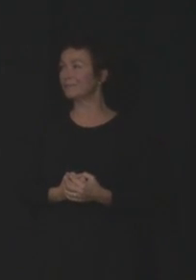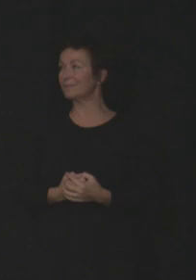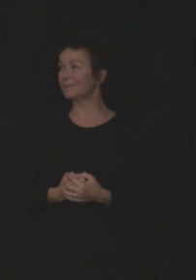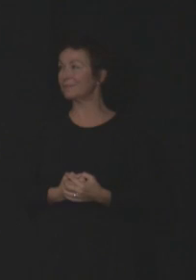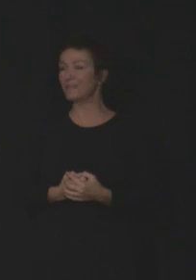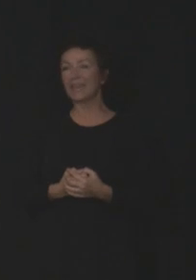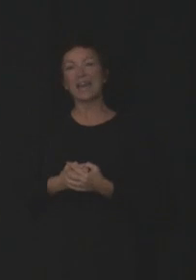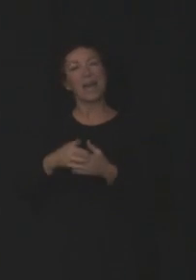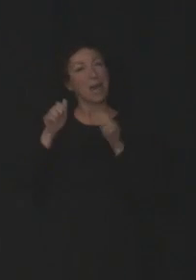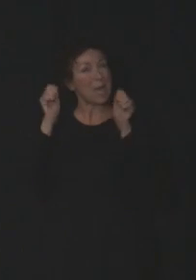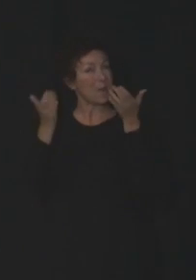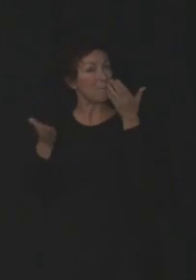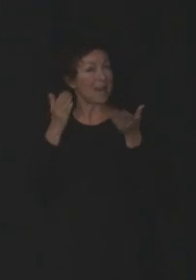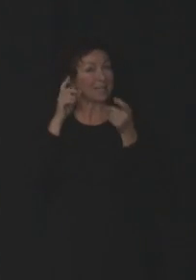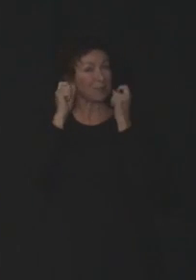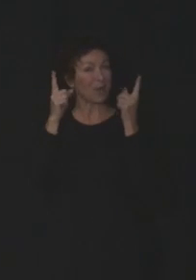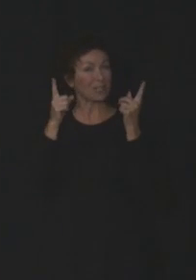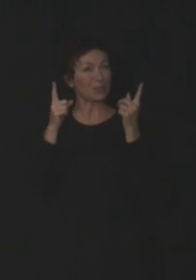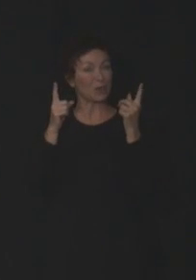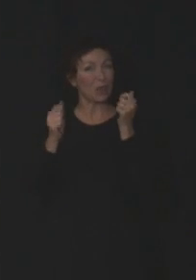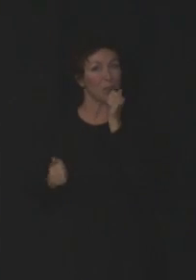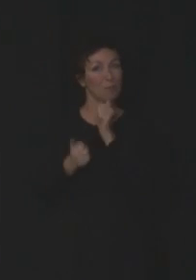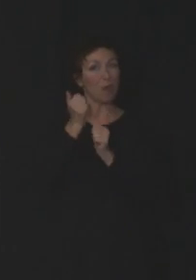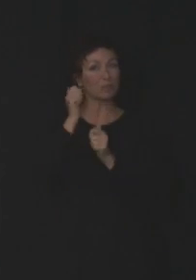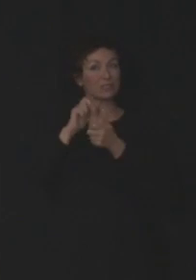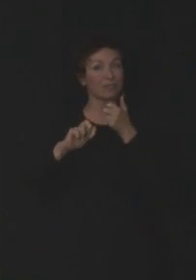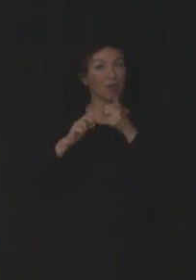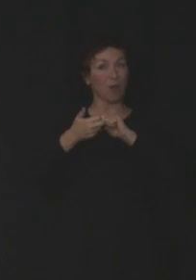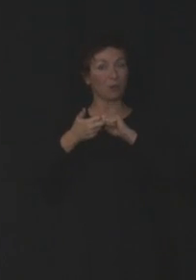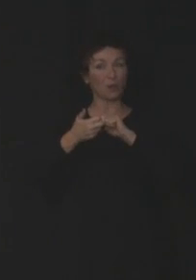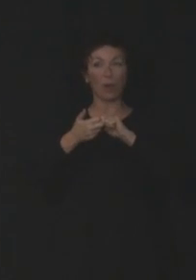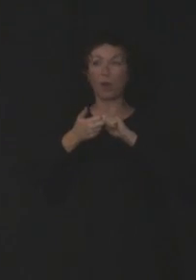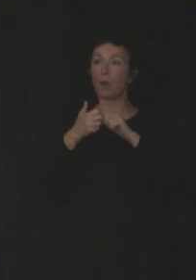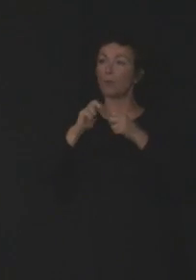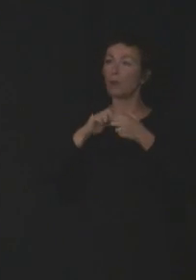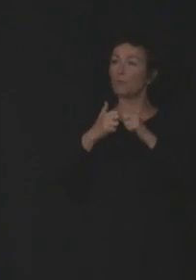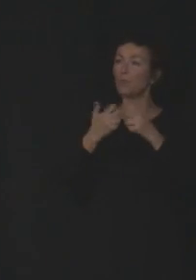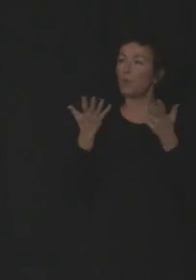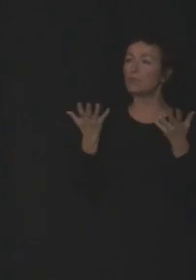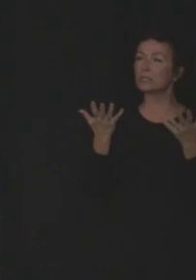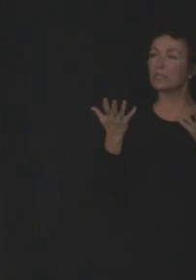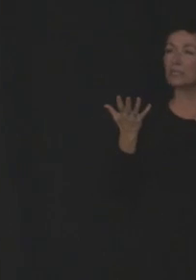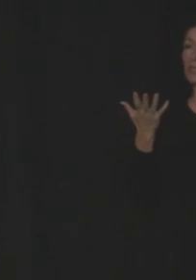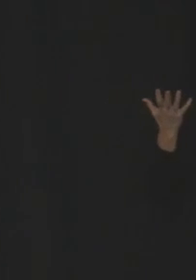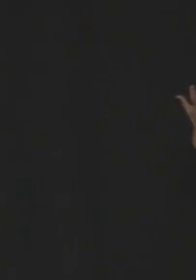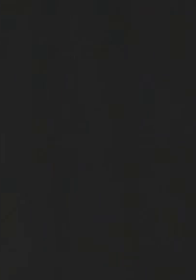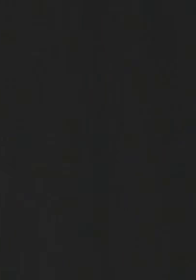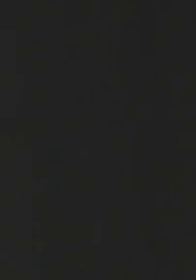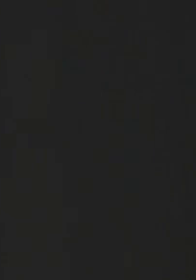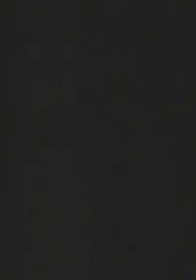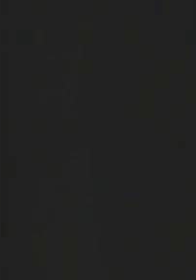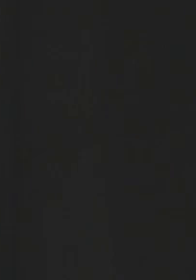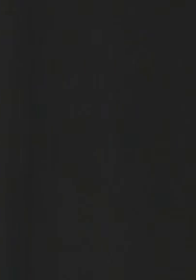but the most difficult issue was becoming deaf.